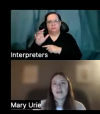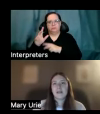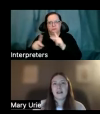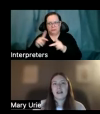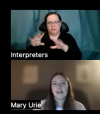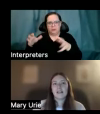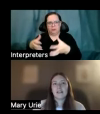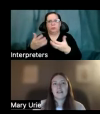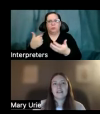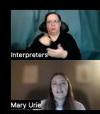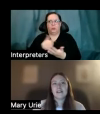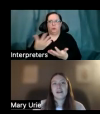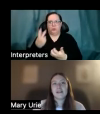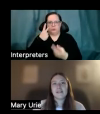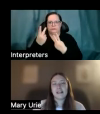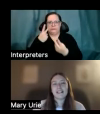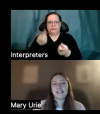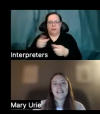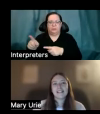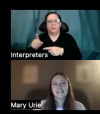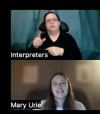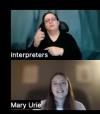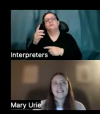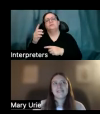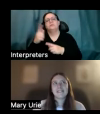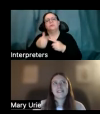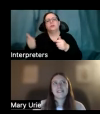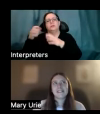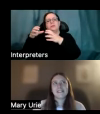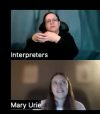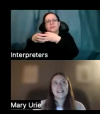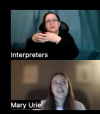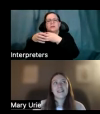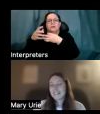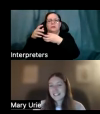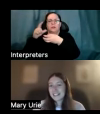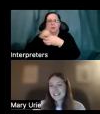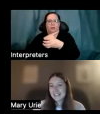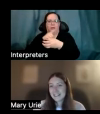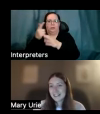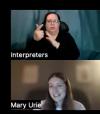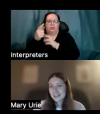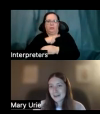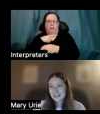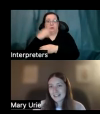They know that if they aren't listening to their constituents,